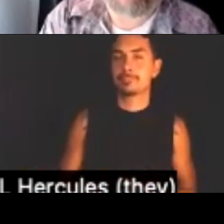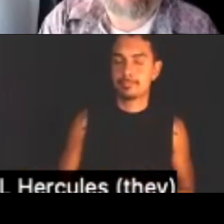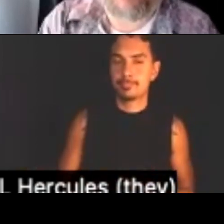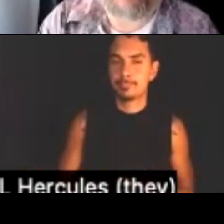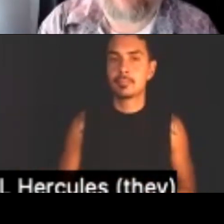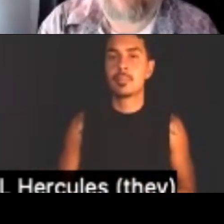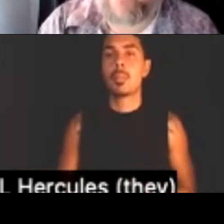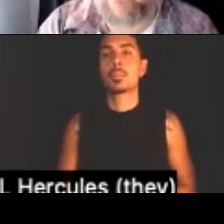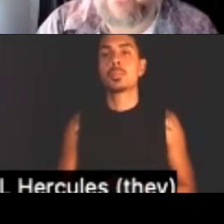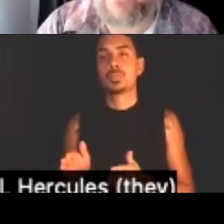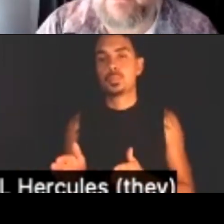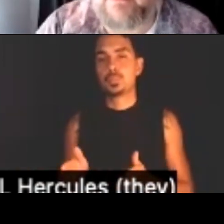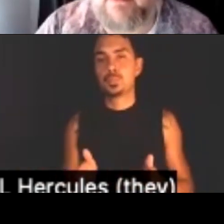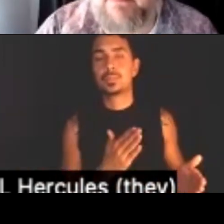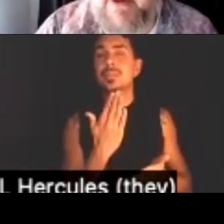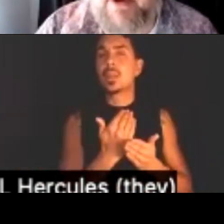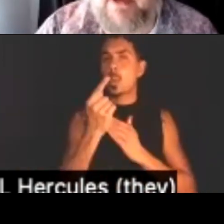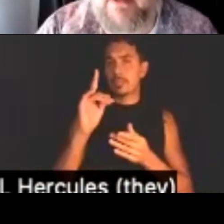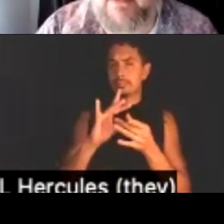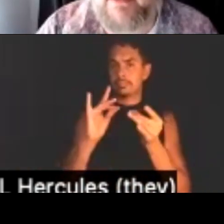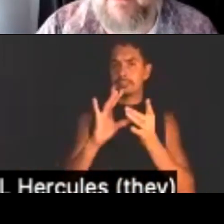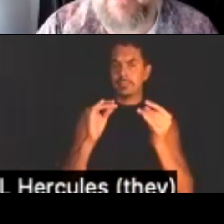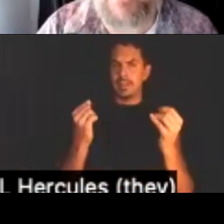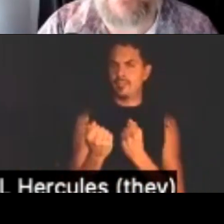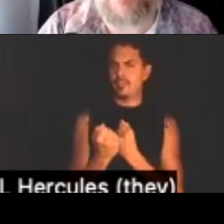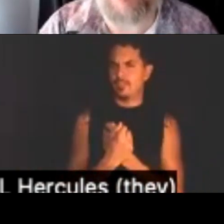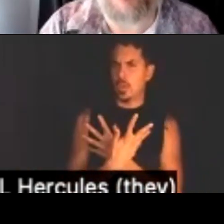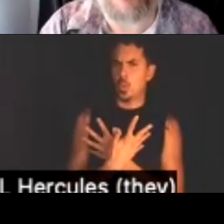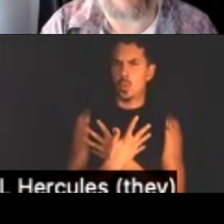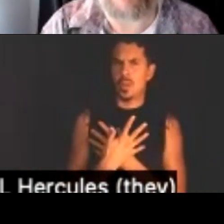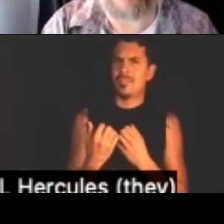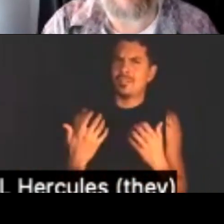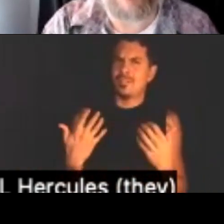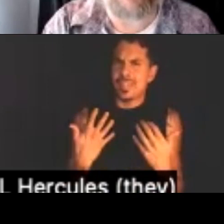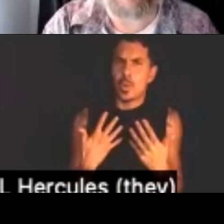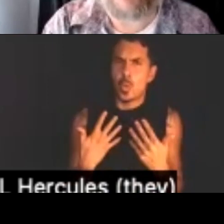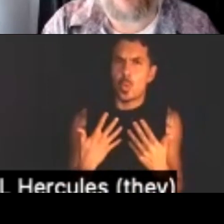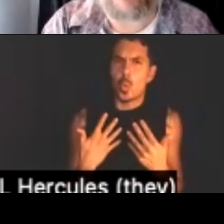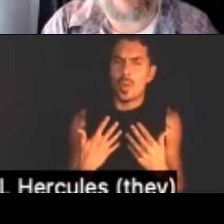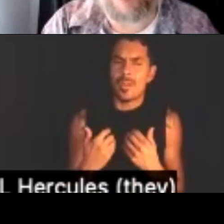Someone mentioned that fear was a barrier. I mentioned that early on and I want to really, really,